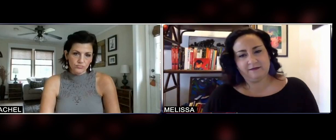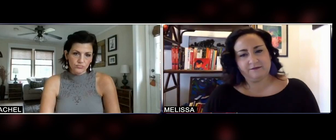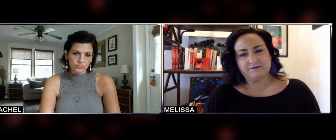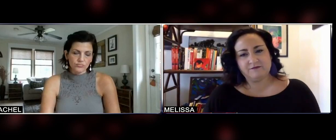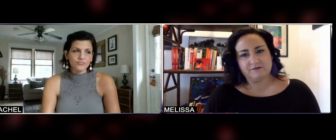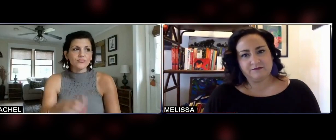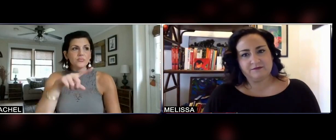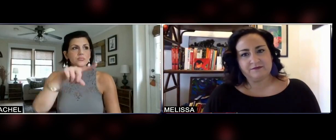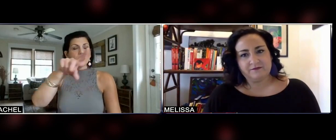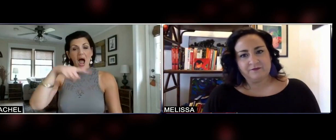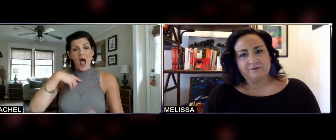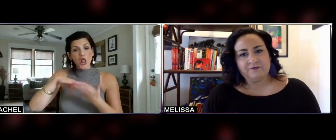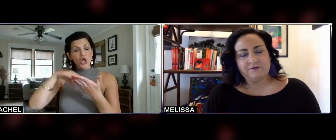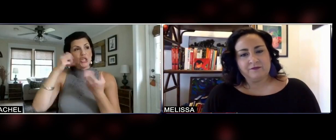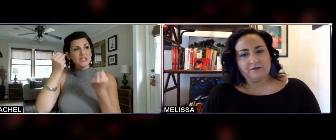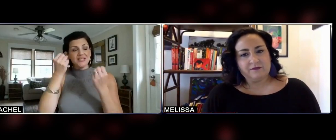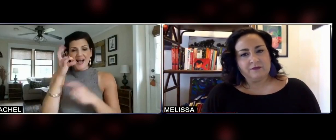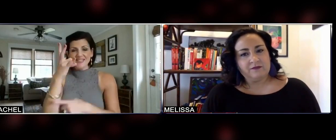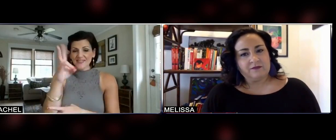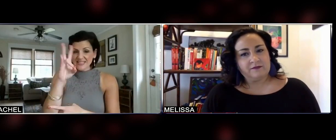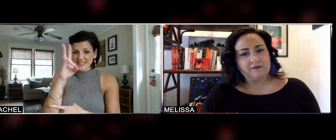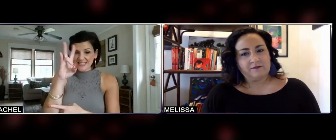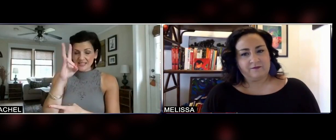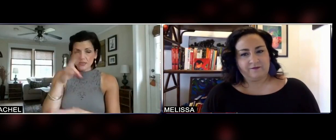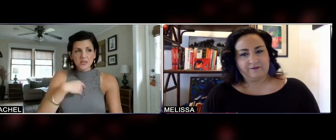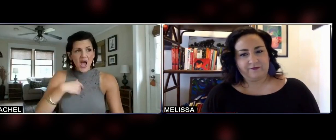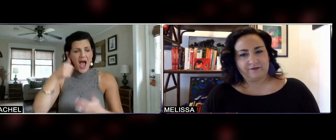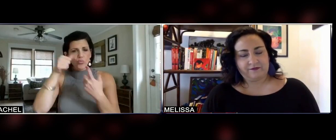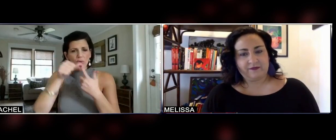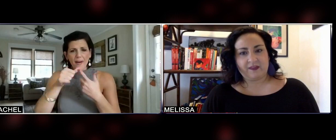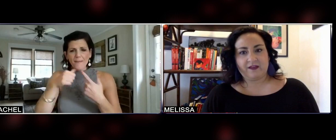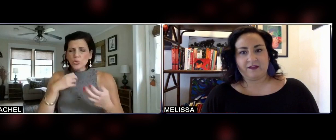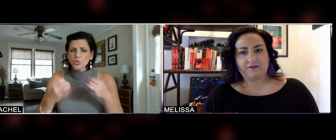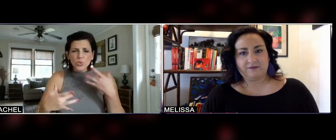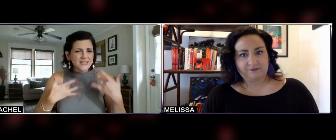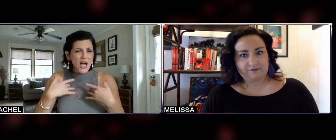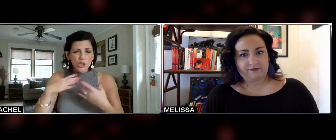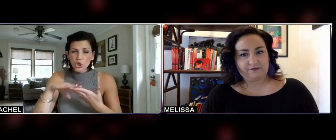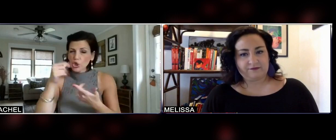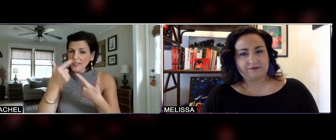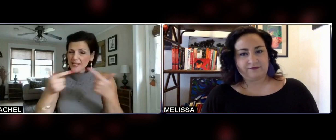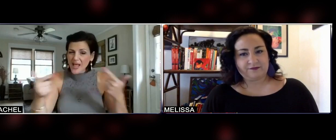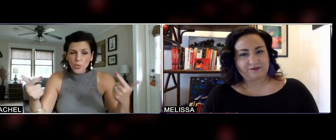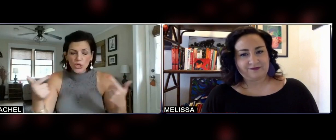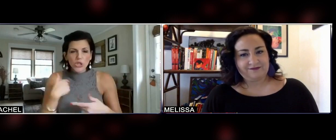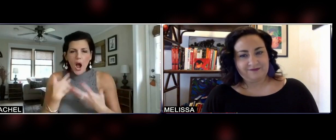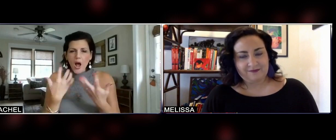I learned sign language at 17. I remember being so excited to learn the language.